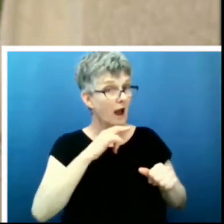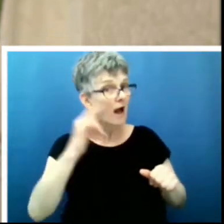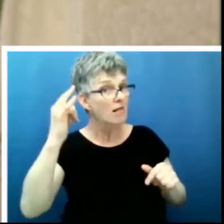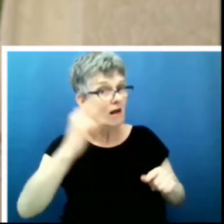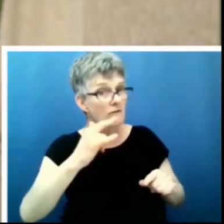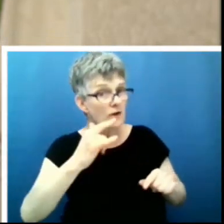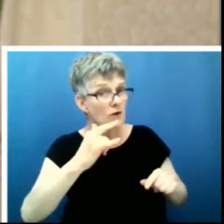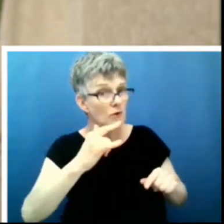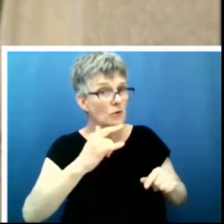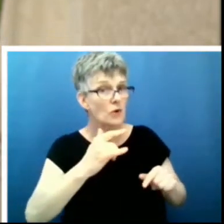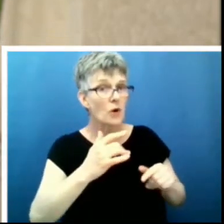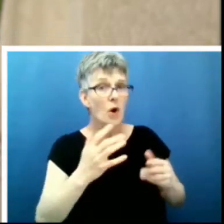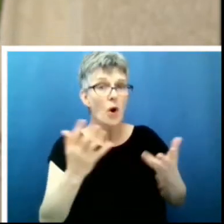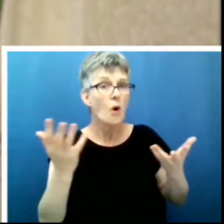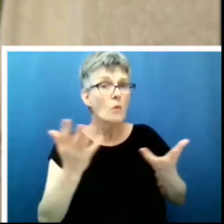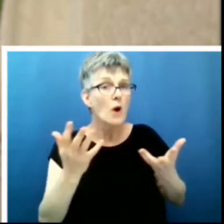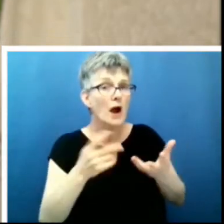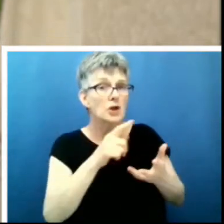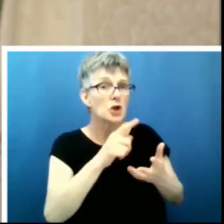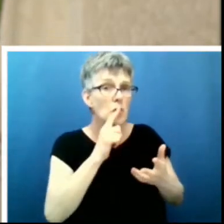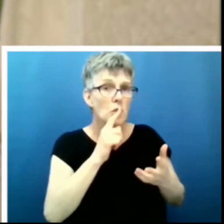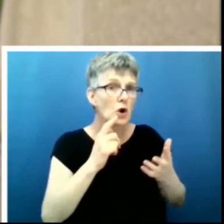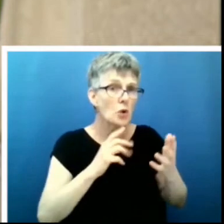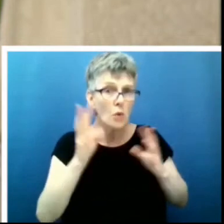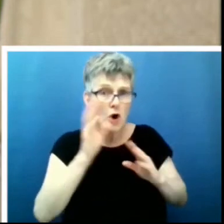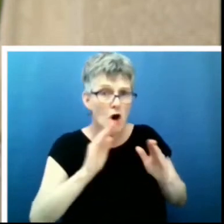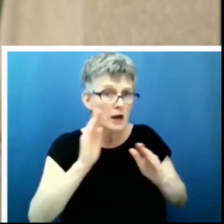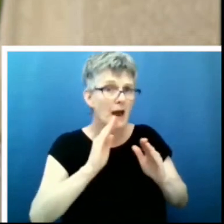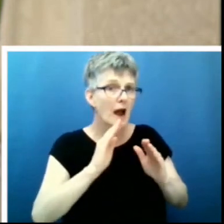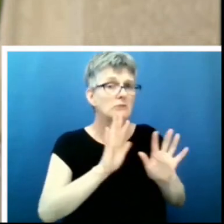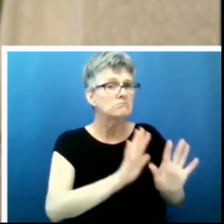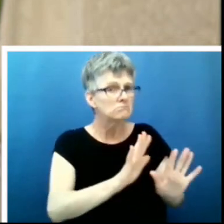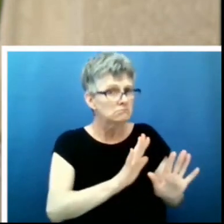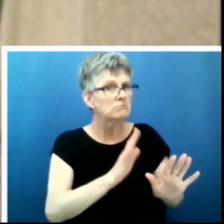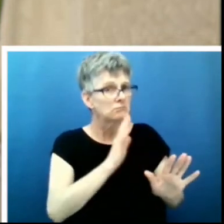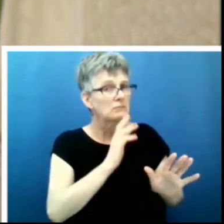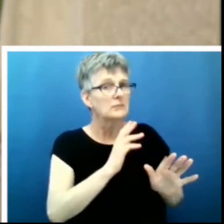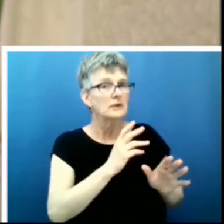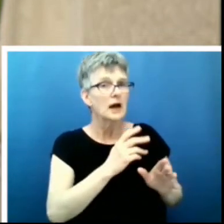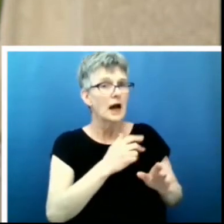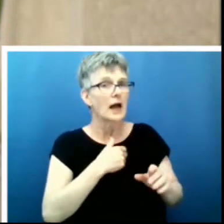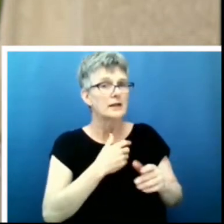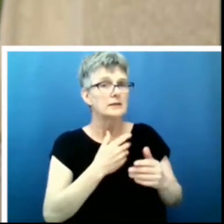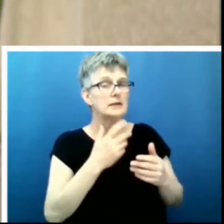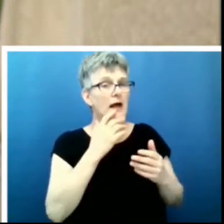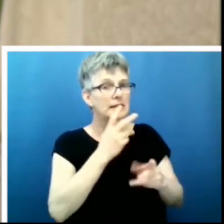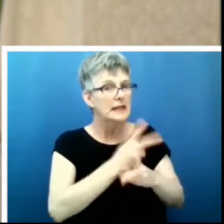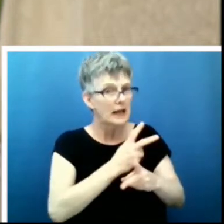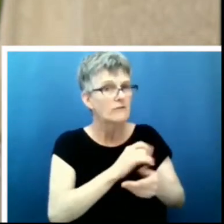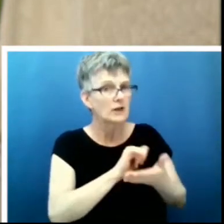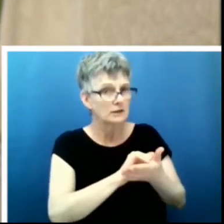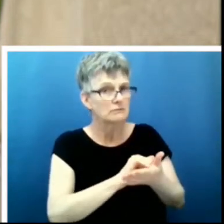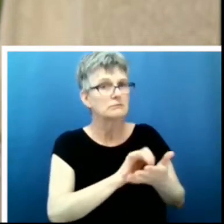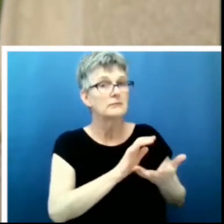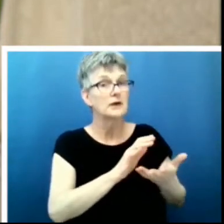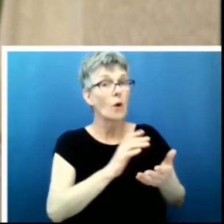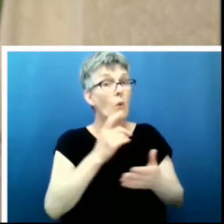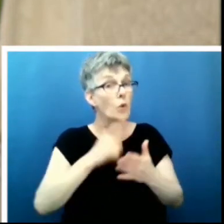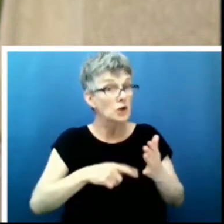And that thing you always wanted me to do, I did it. Thank you. I love you.